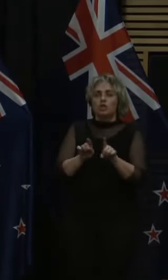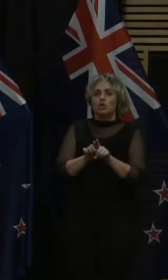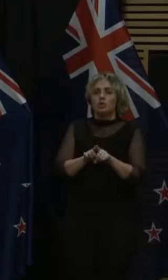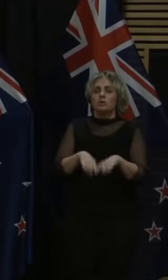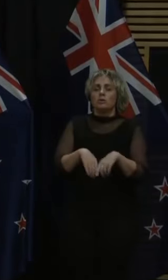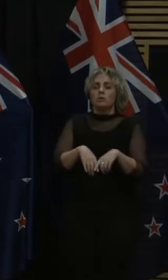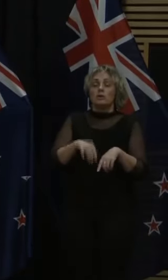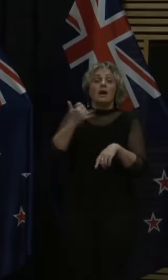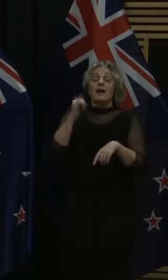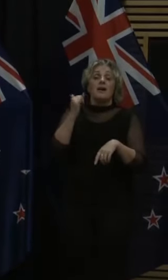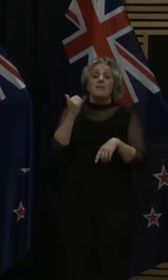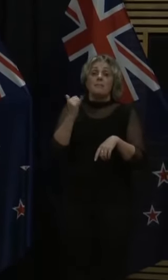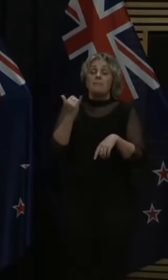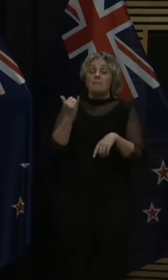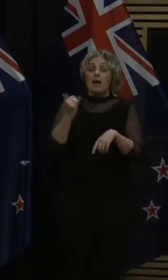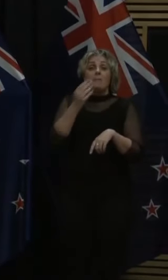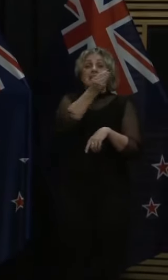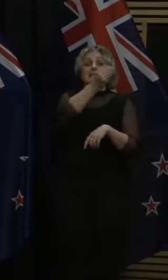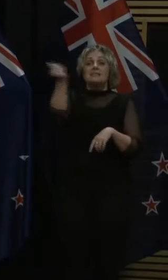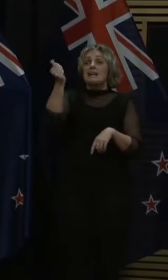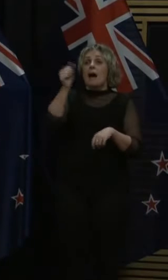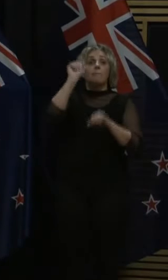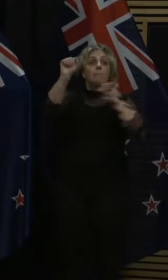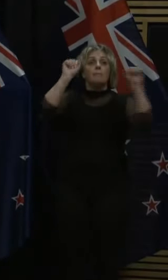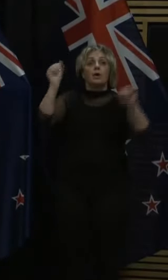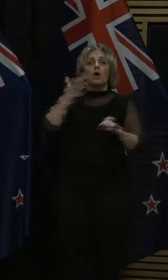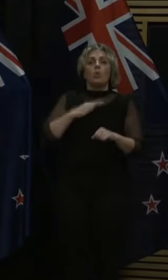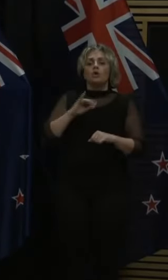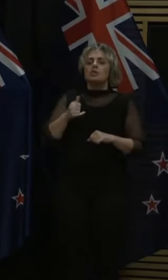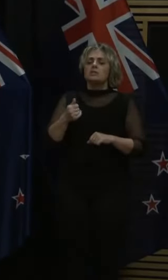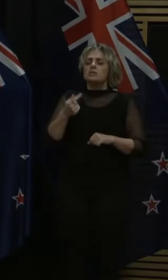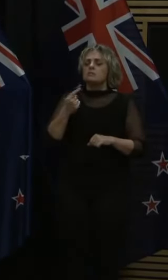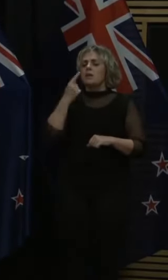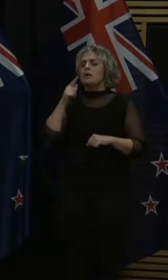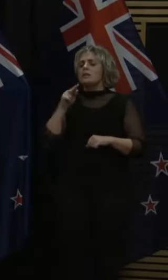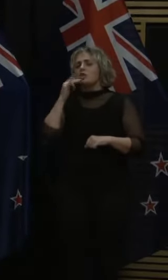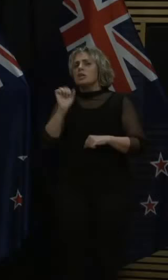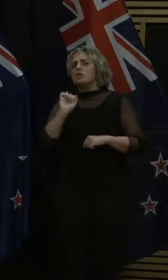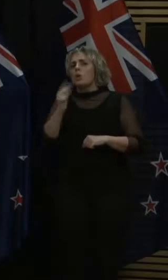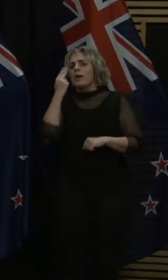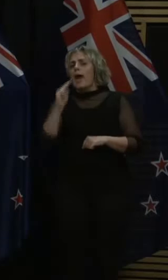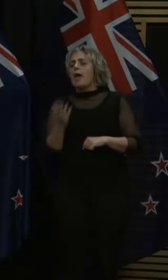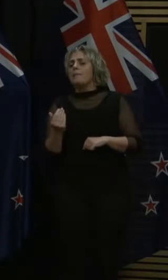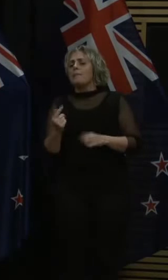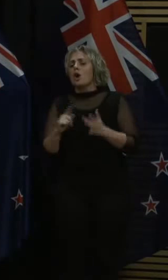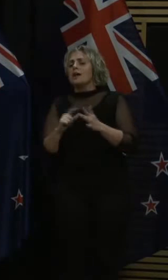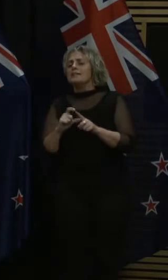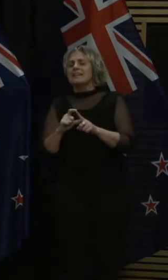possibility to crosscheck those names against ticketing information stop at a venue, someone may wish to just simply